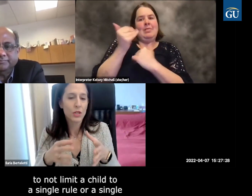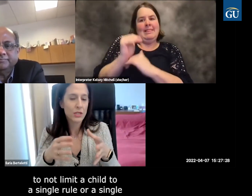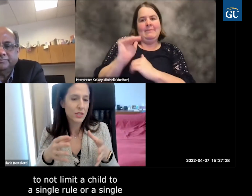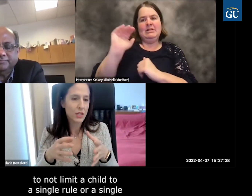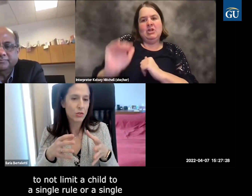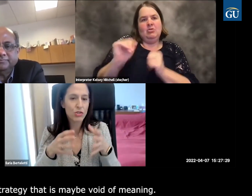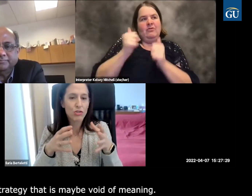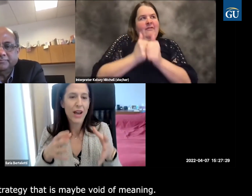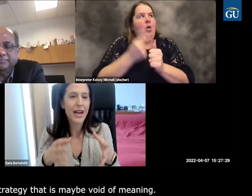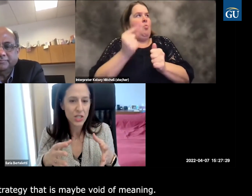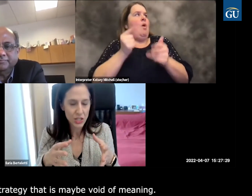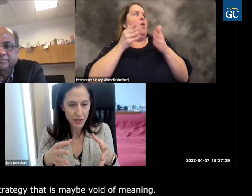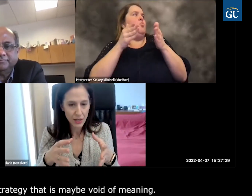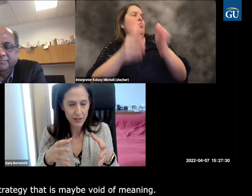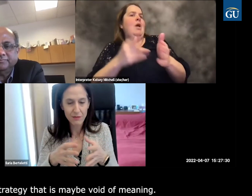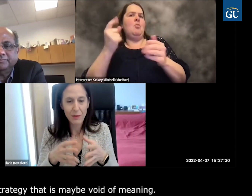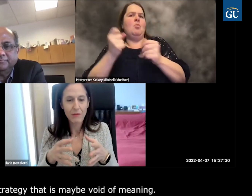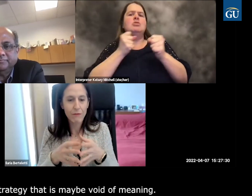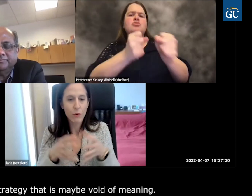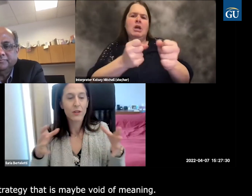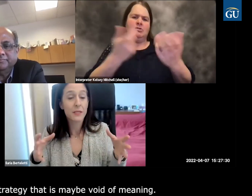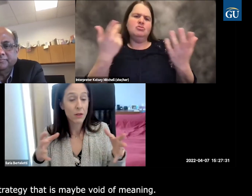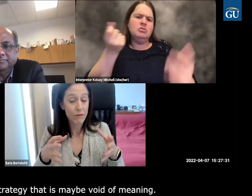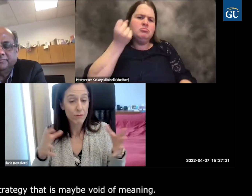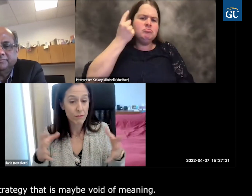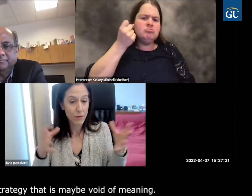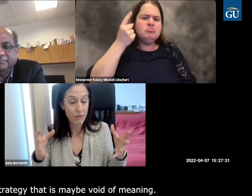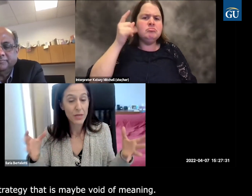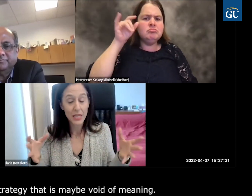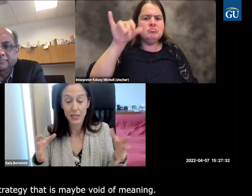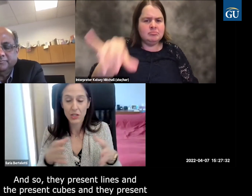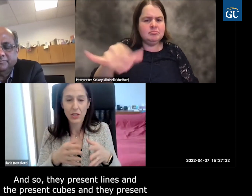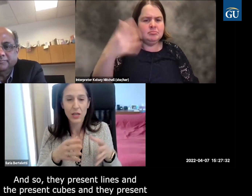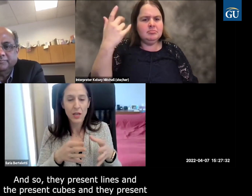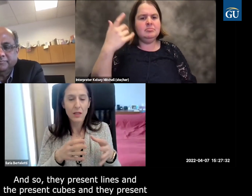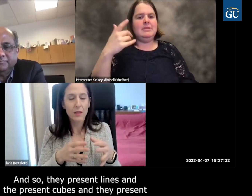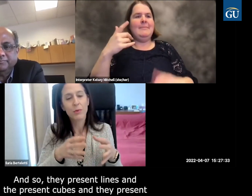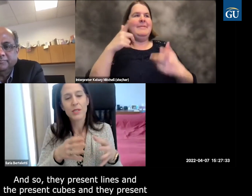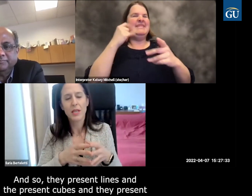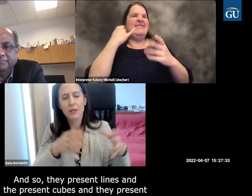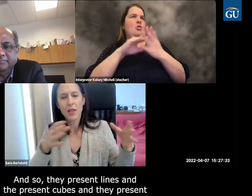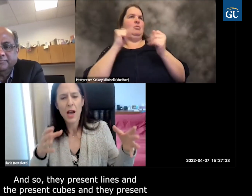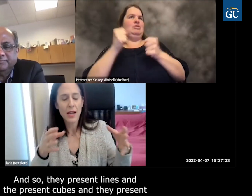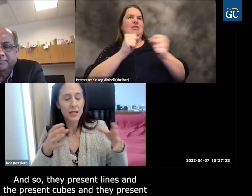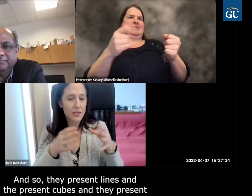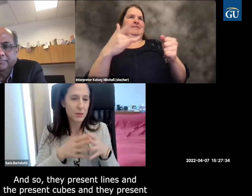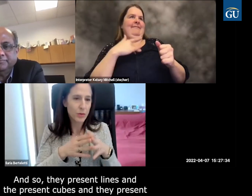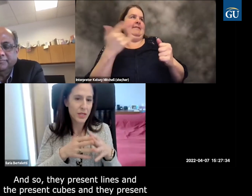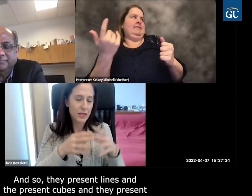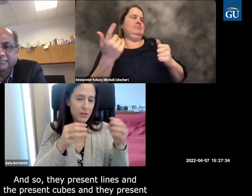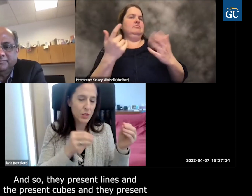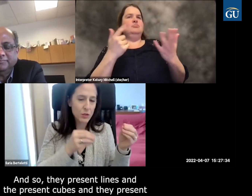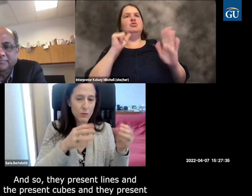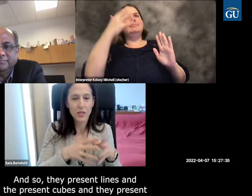a single strategy that is maybe void of of meaning and so they they present